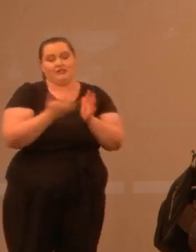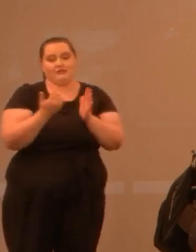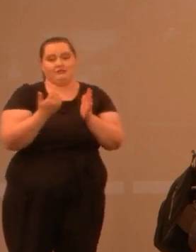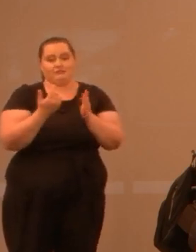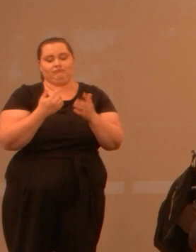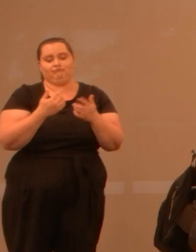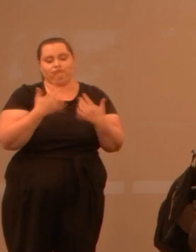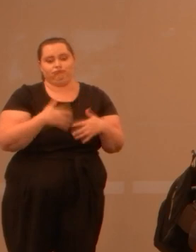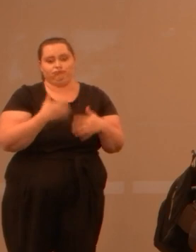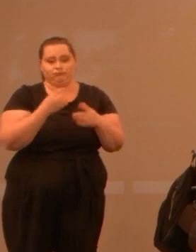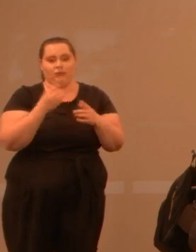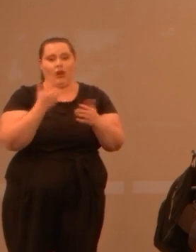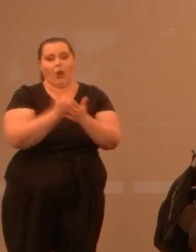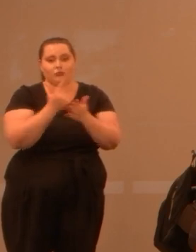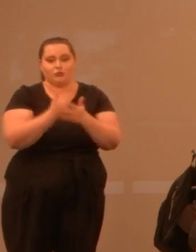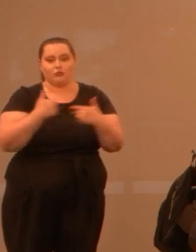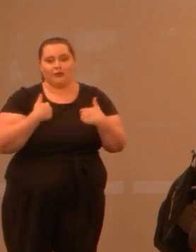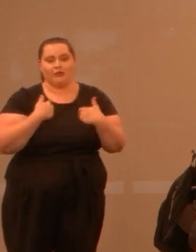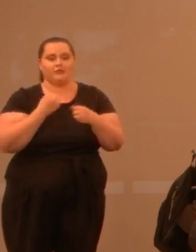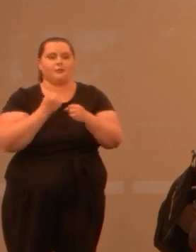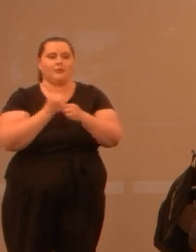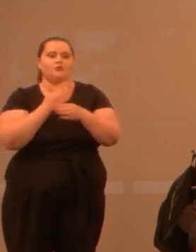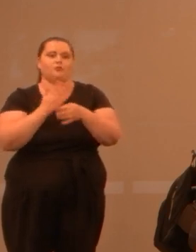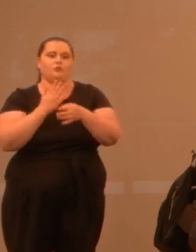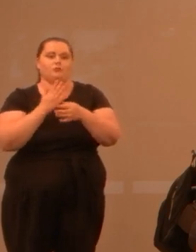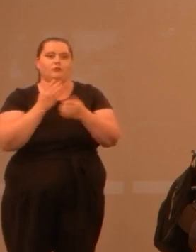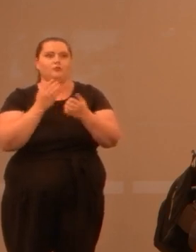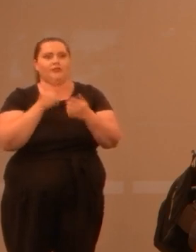and so much effort to make sure that you have achieved best practise,